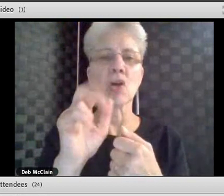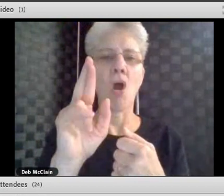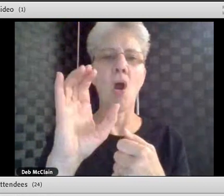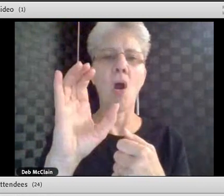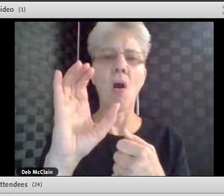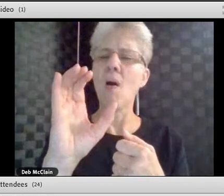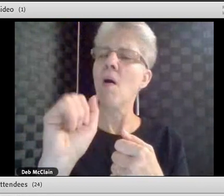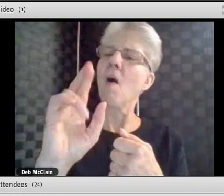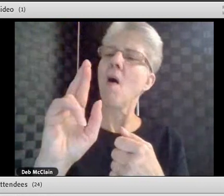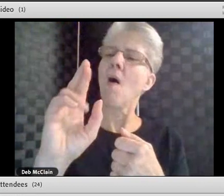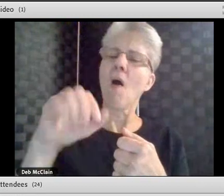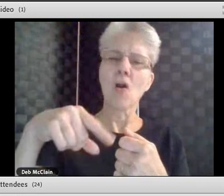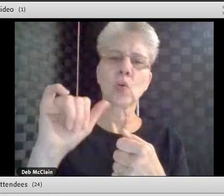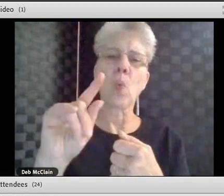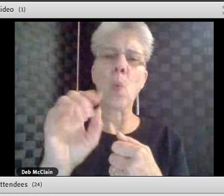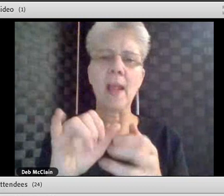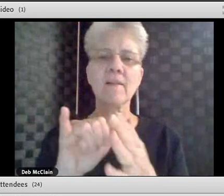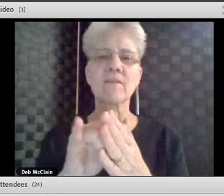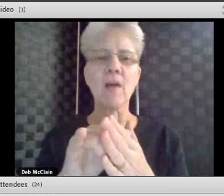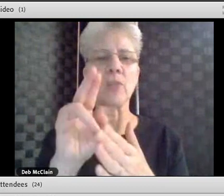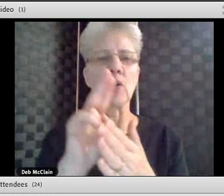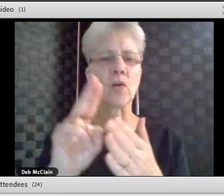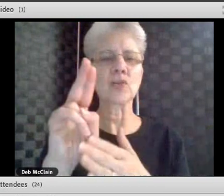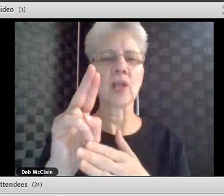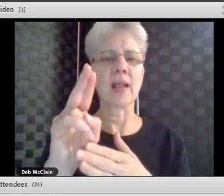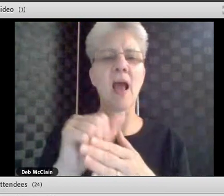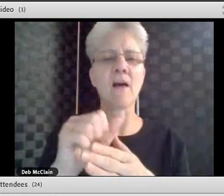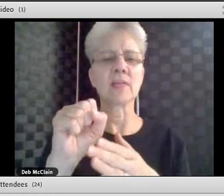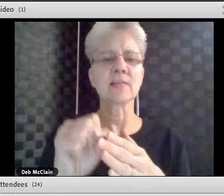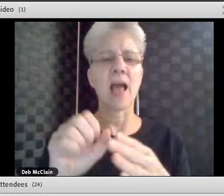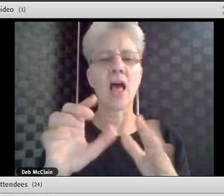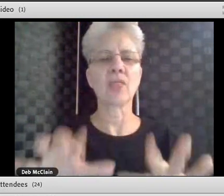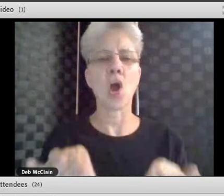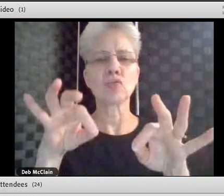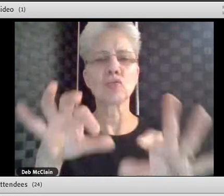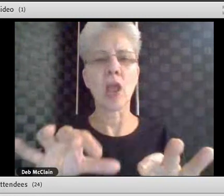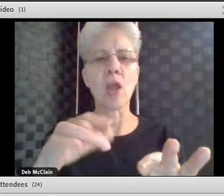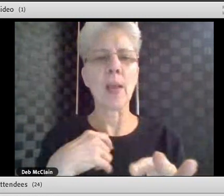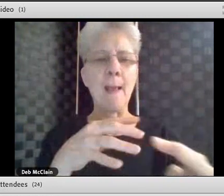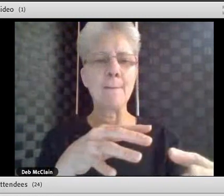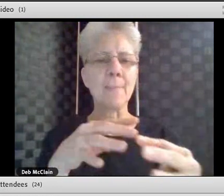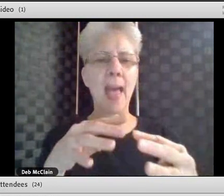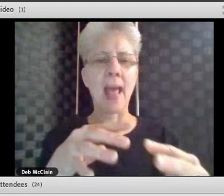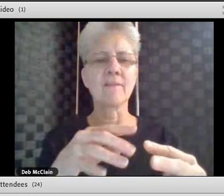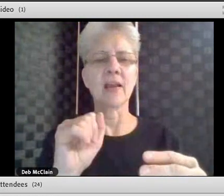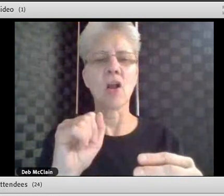which was from the University of South Australia. We had the Battlefield Augmented Reality System